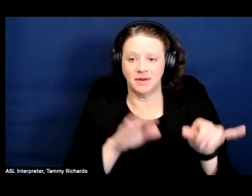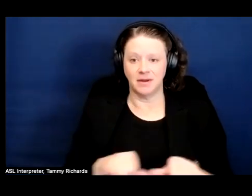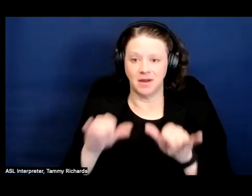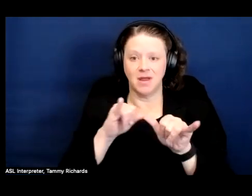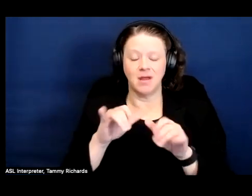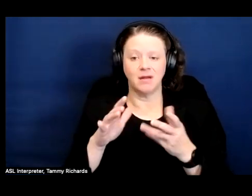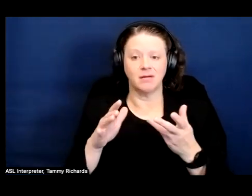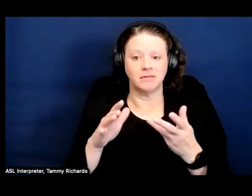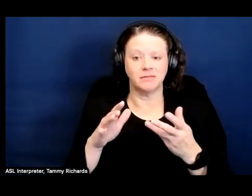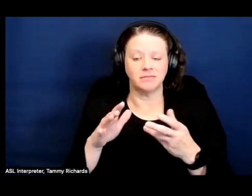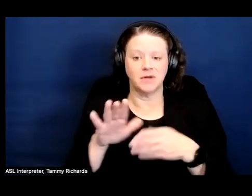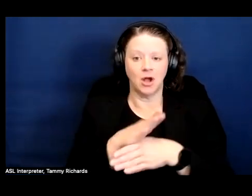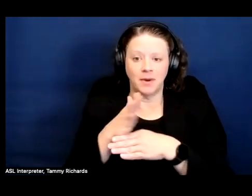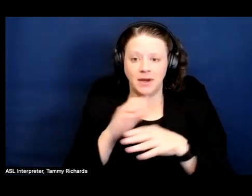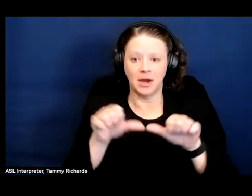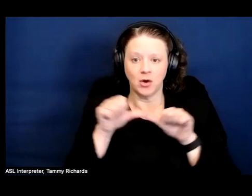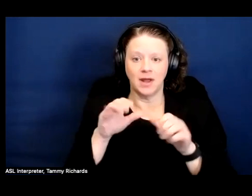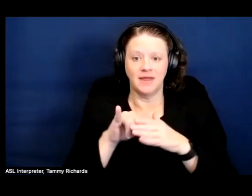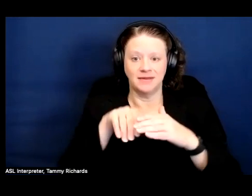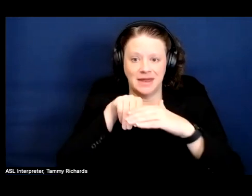because they are the only ones that actually did the opposite,